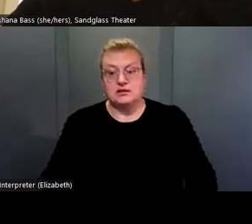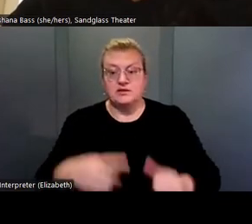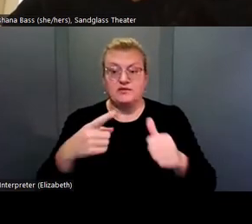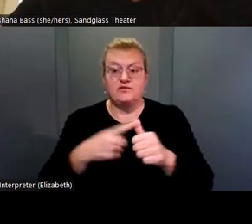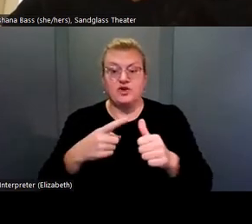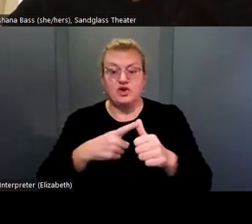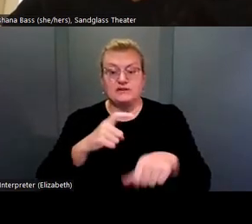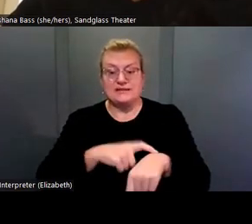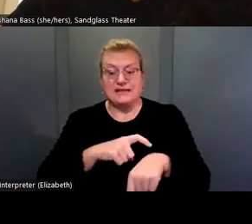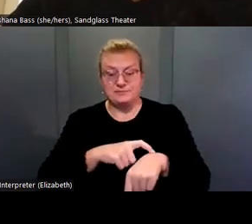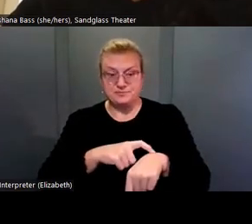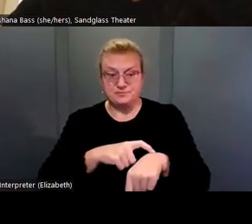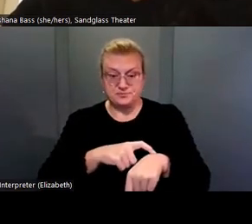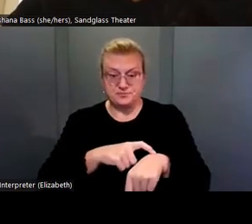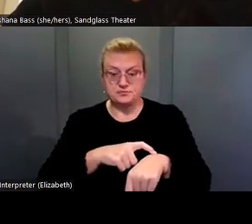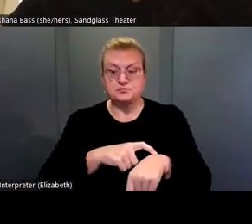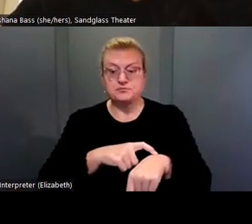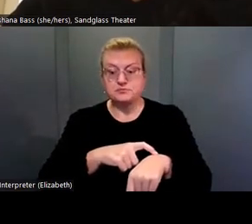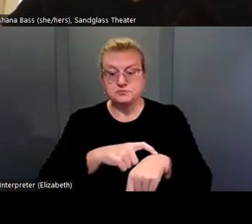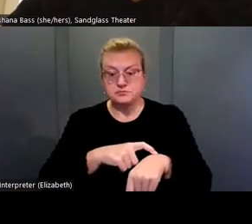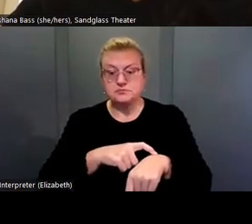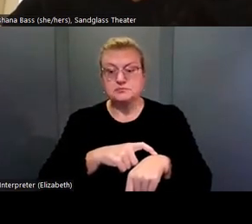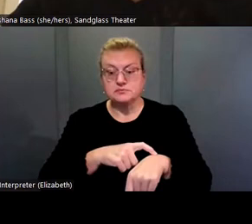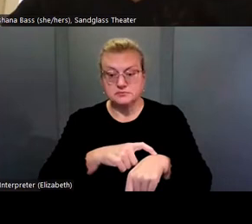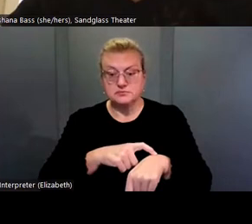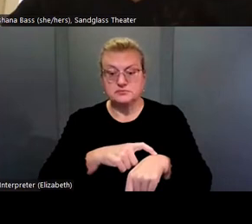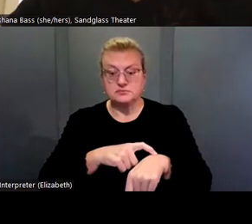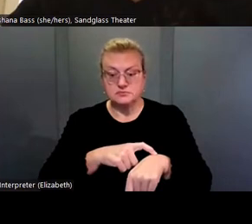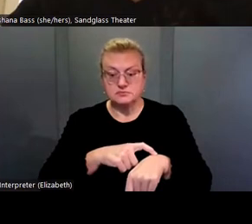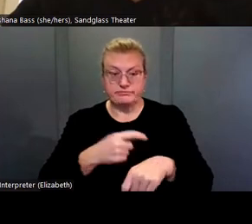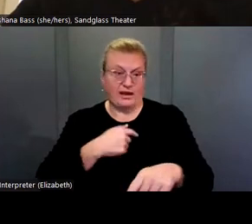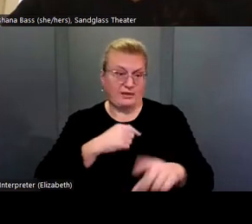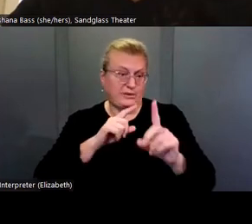and I've actually pretty much been going since '99.